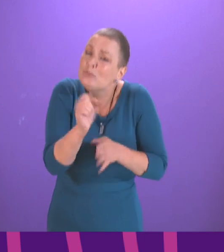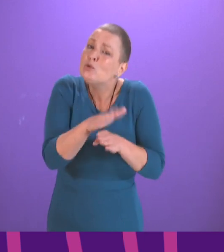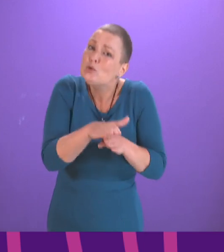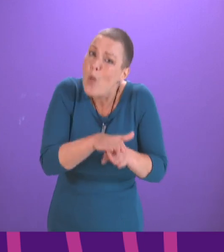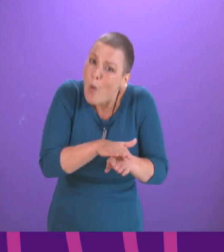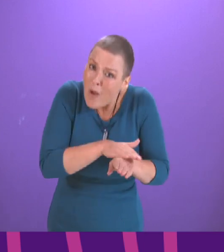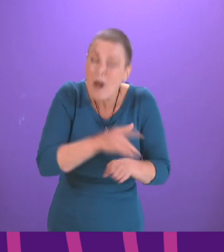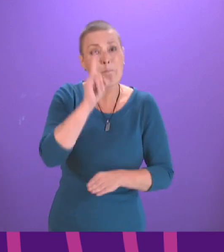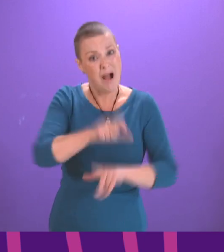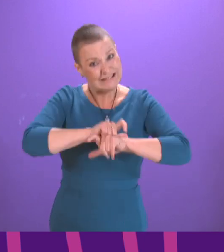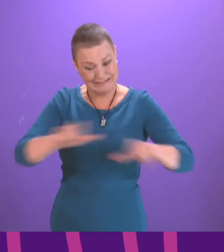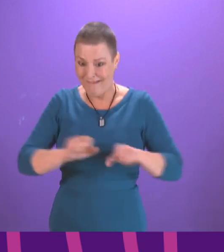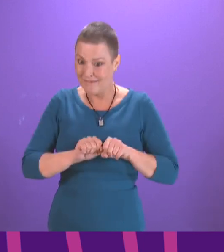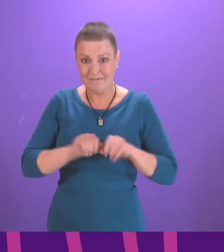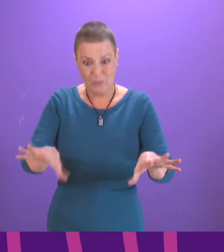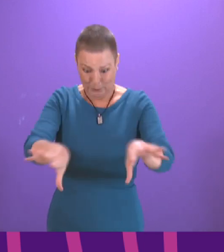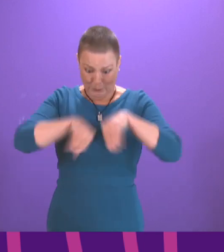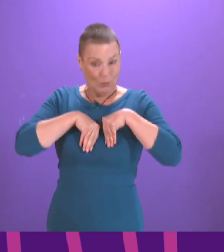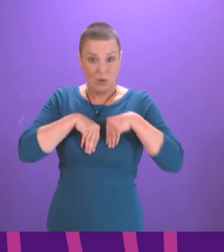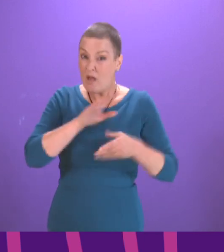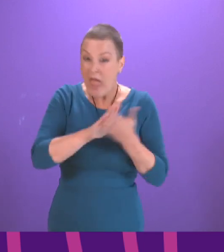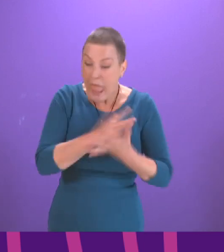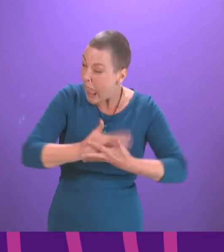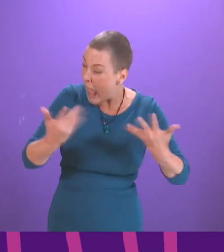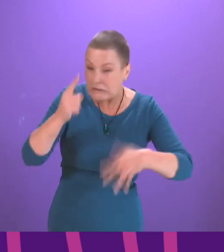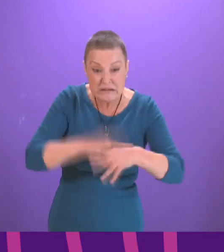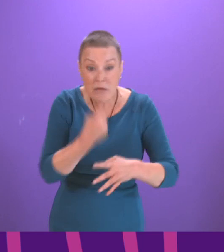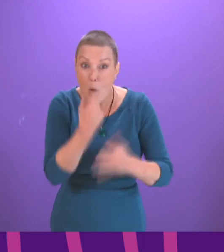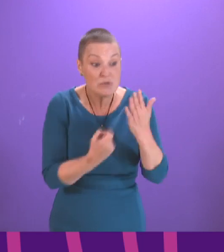the virus is still highly infectious. It will take every opportunity to spread. Therefore,